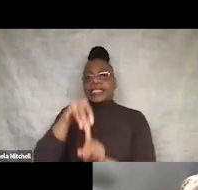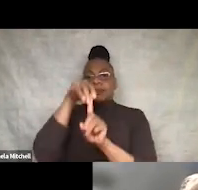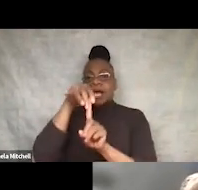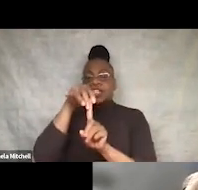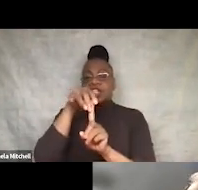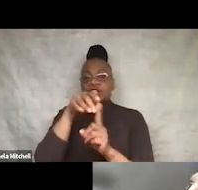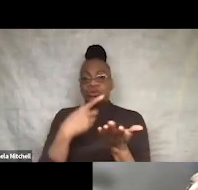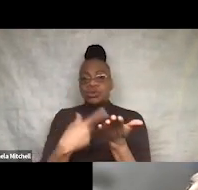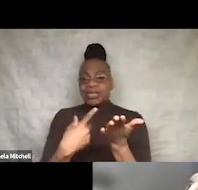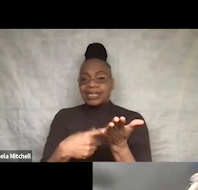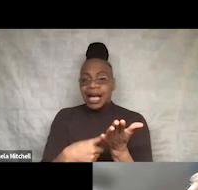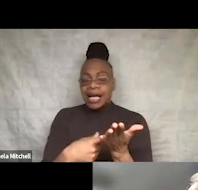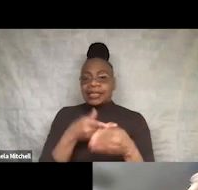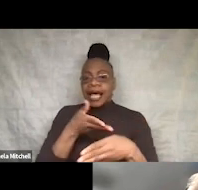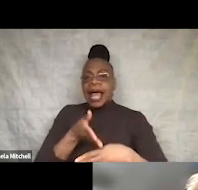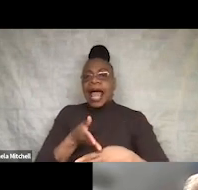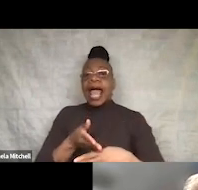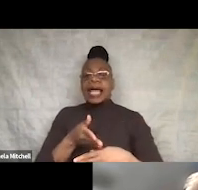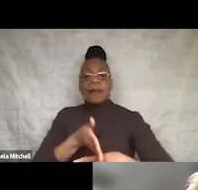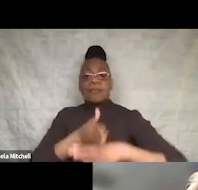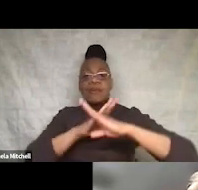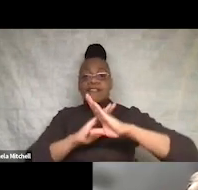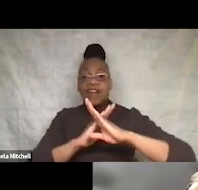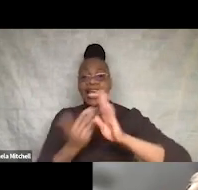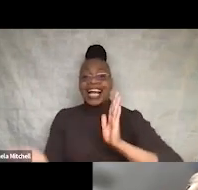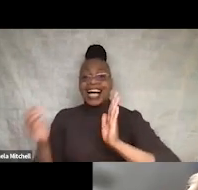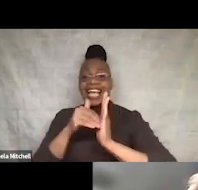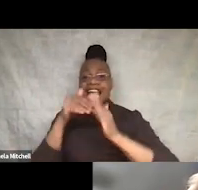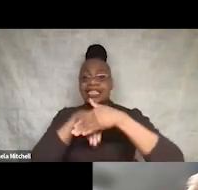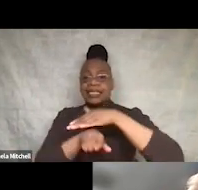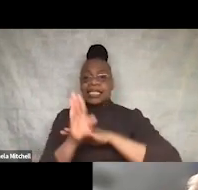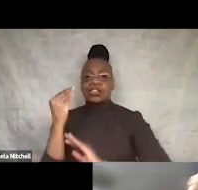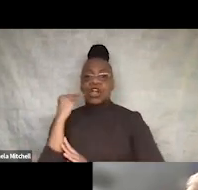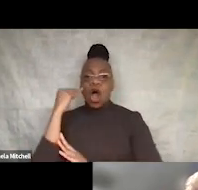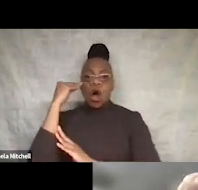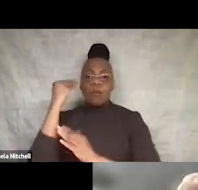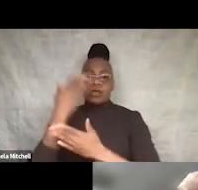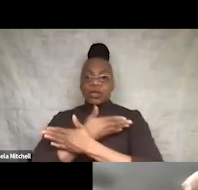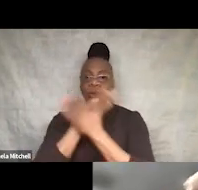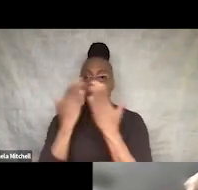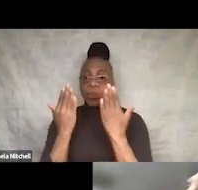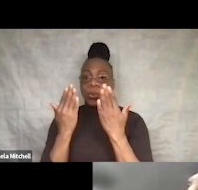right, reentry into homelessness, and making sure that people have, again,